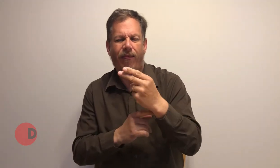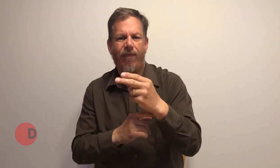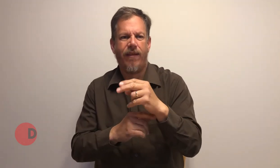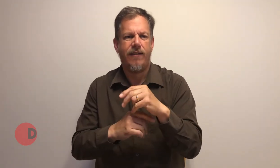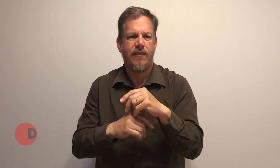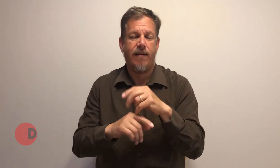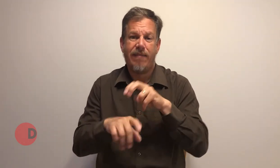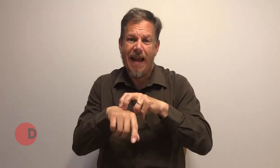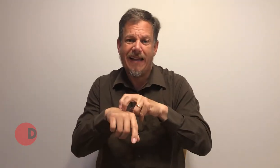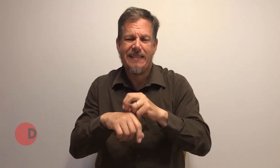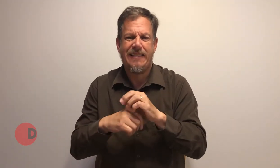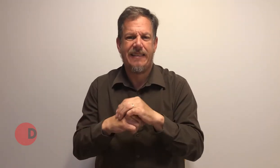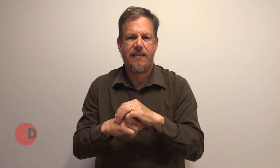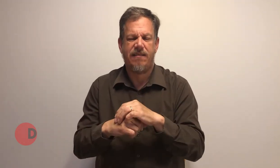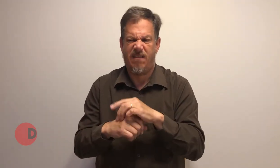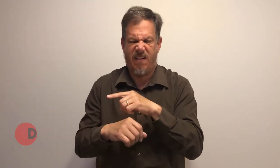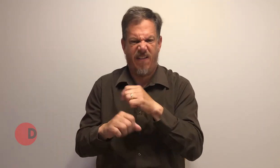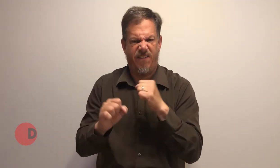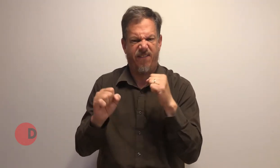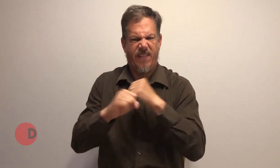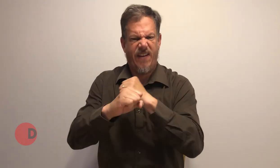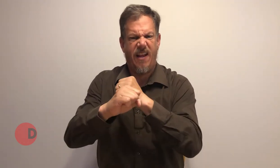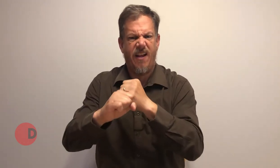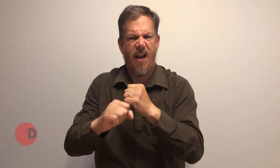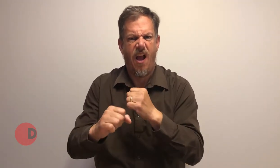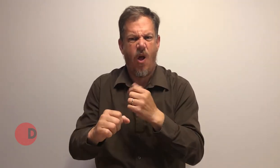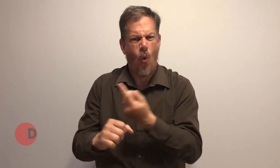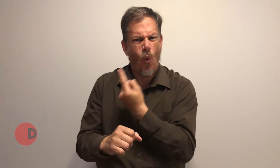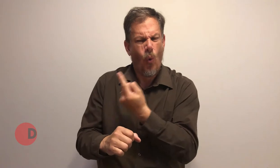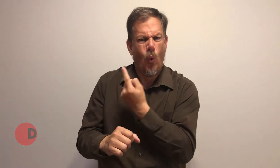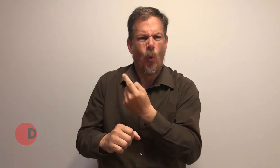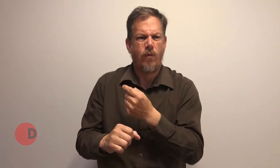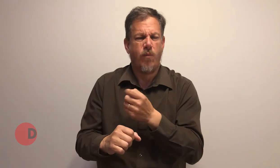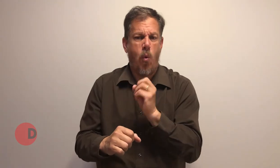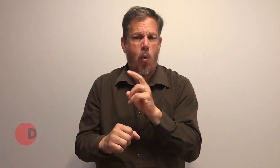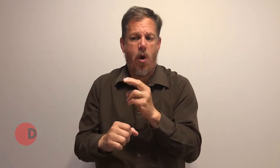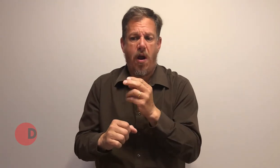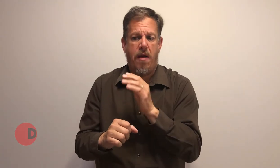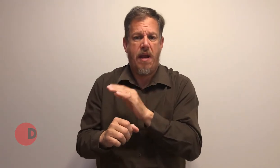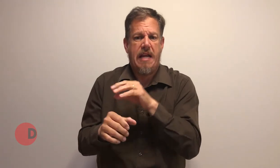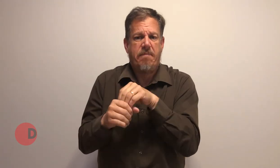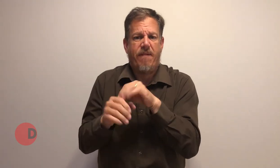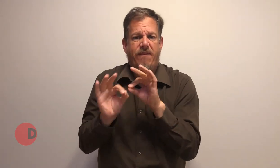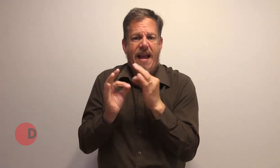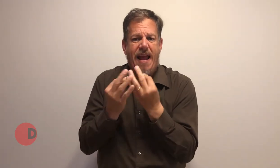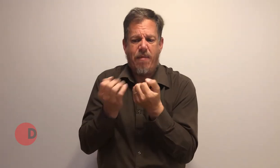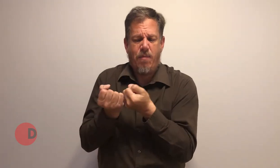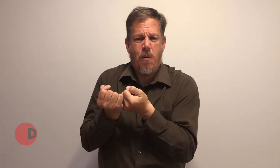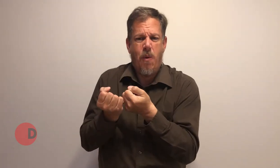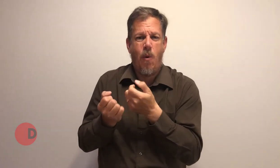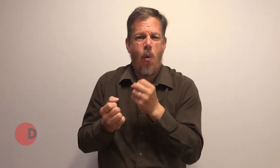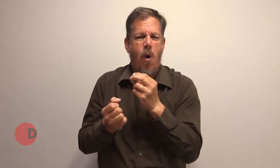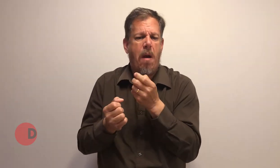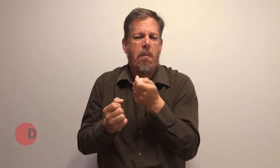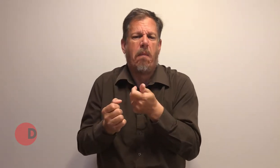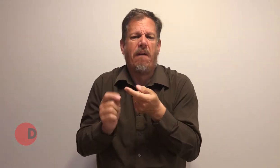anxiety issues are fighting alone, depend on family supports or some friends but the Deaf community as